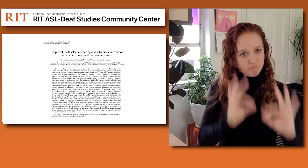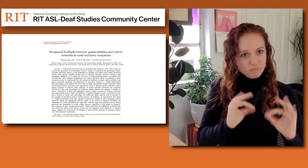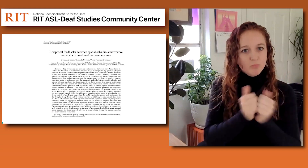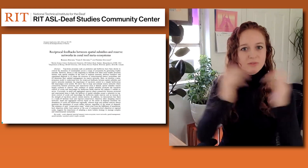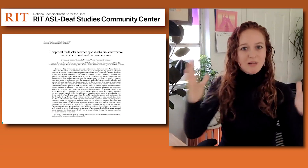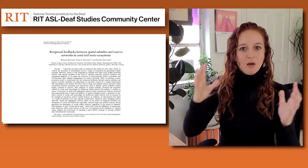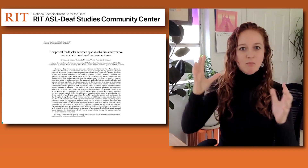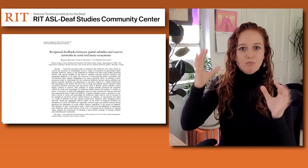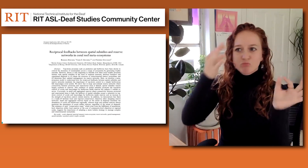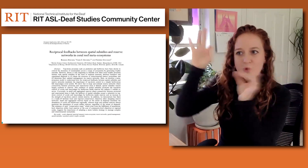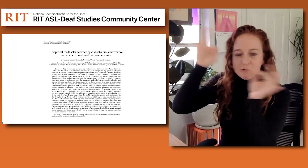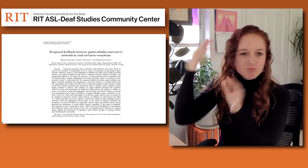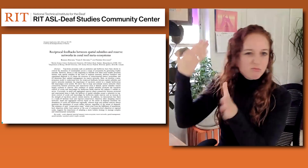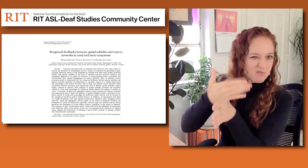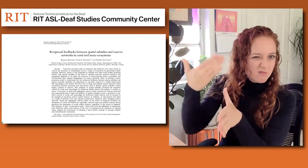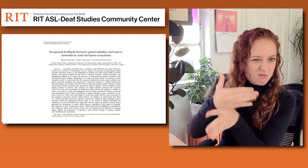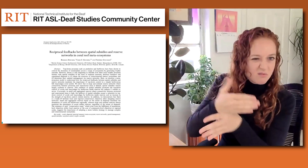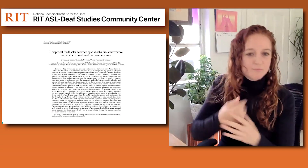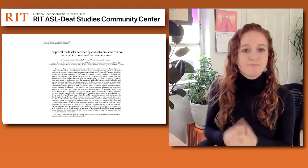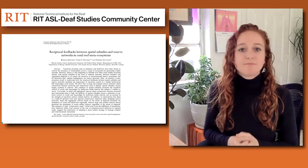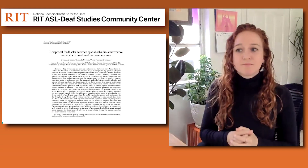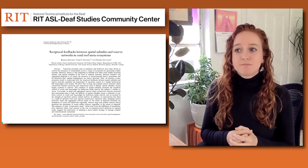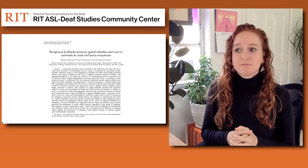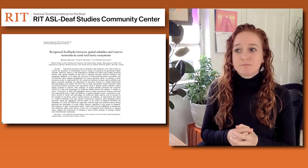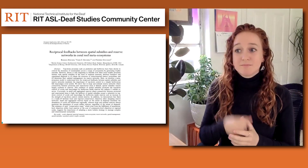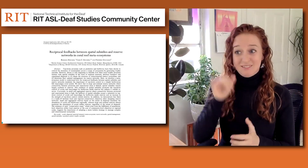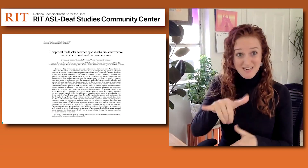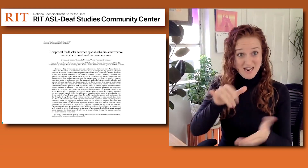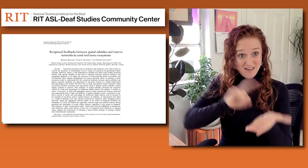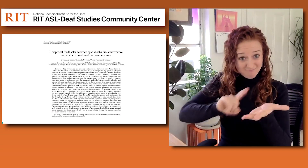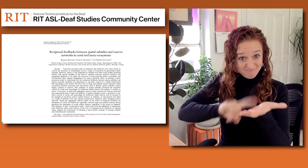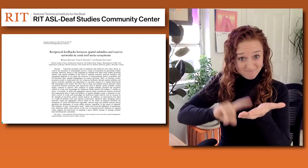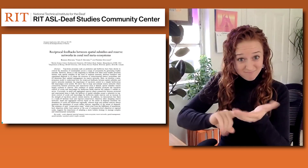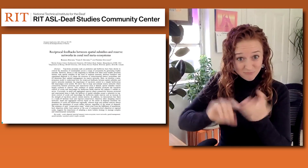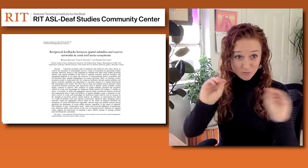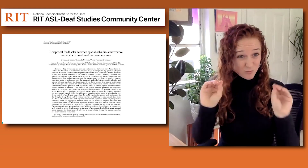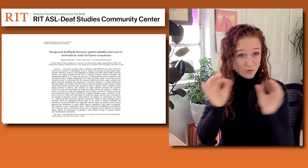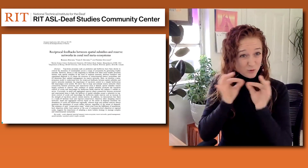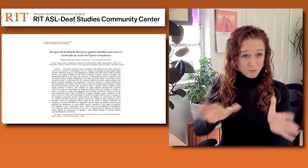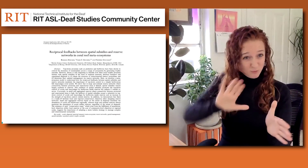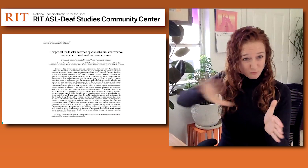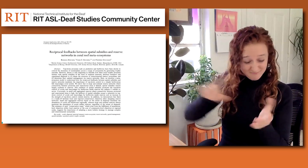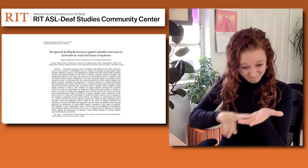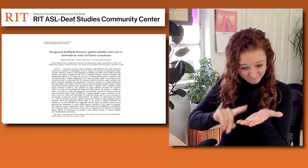I needed to focus on my scientific knowledge without the distraction of a person not understanding me.